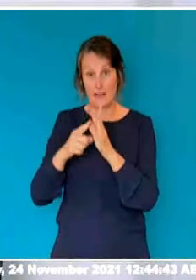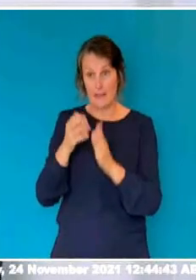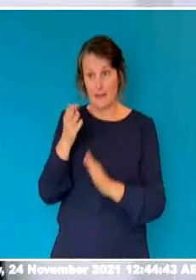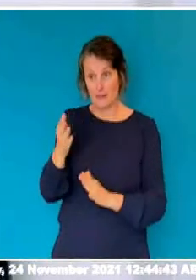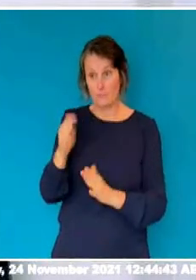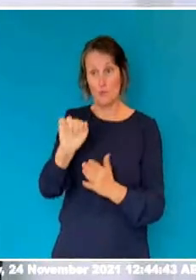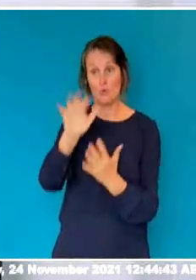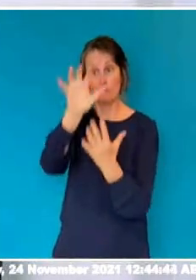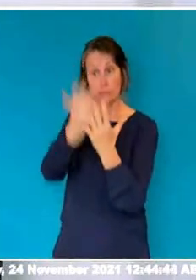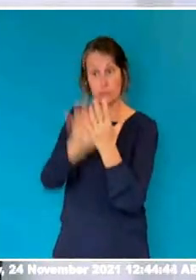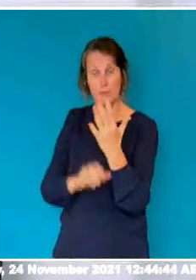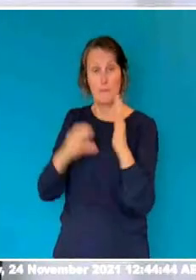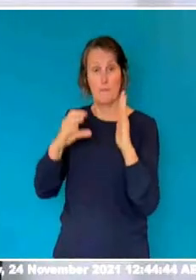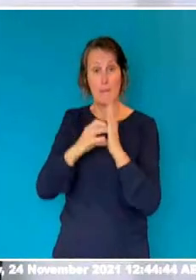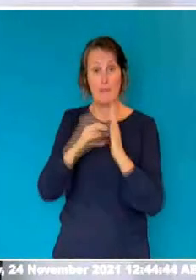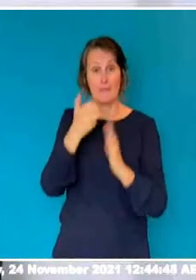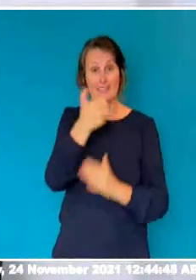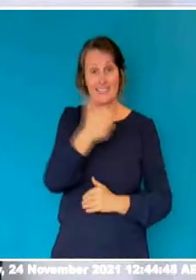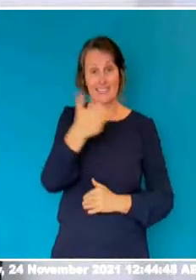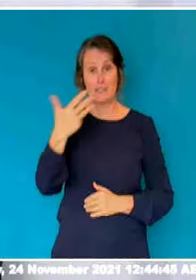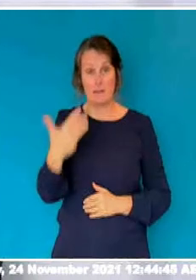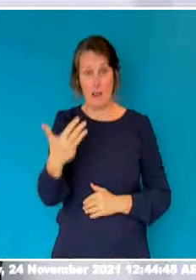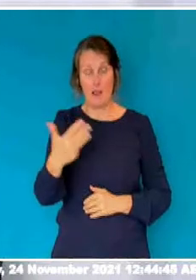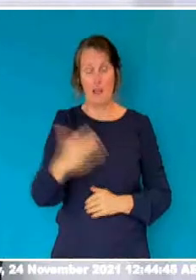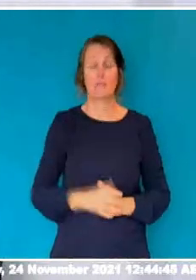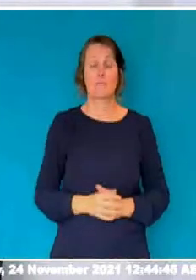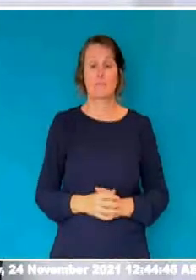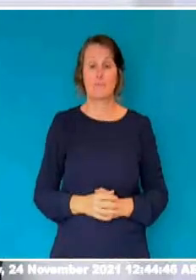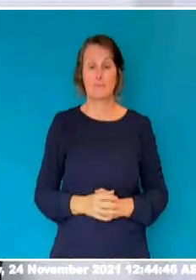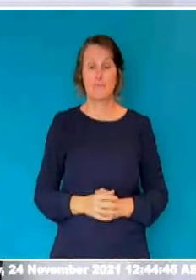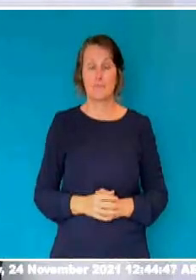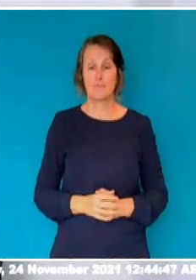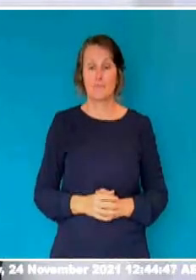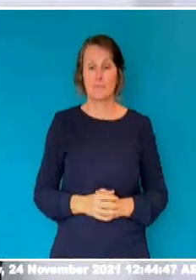Yes.